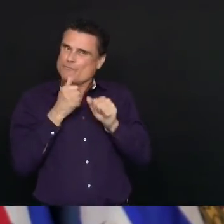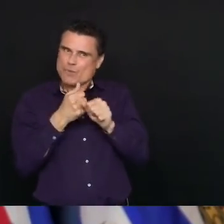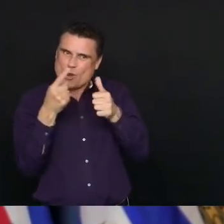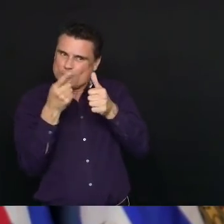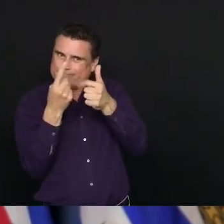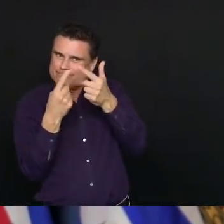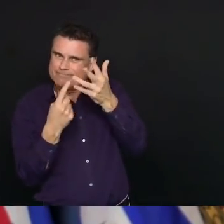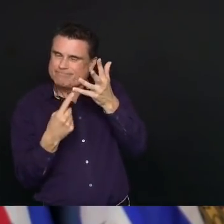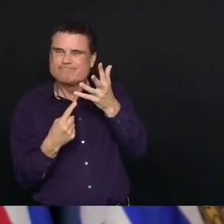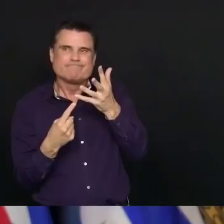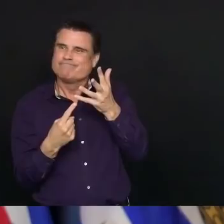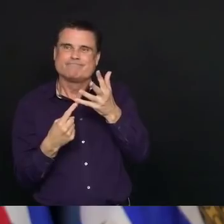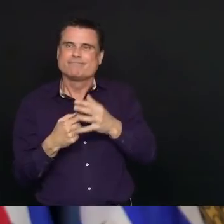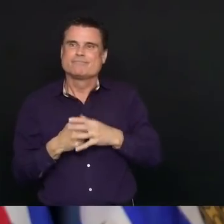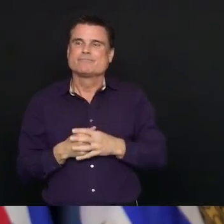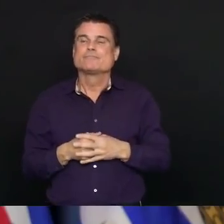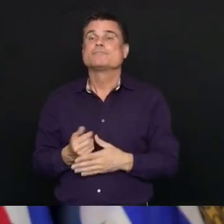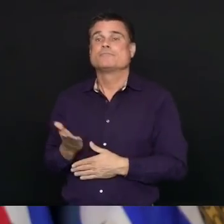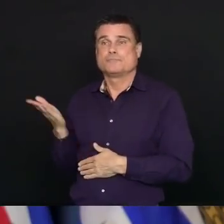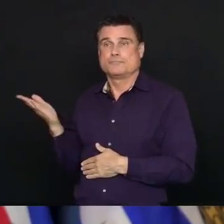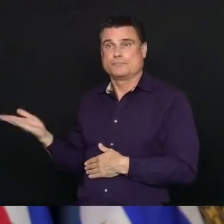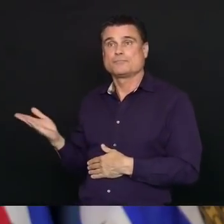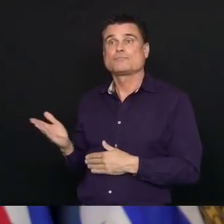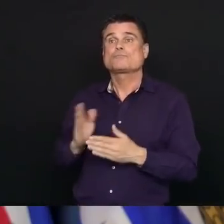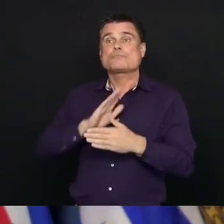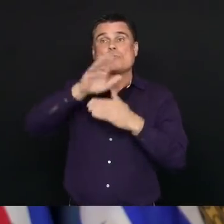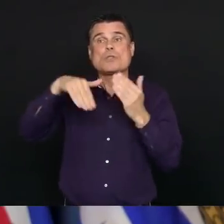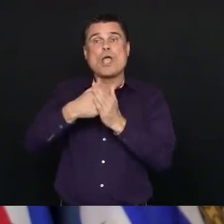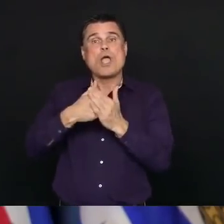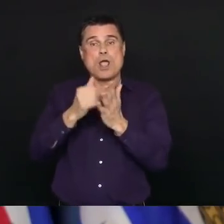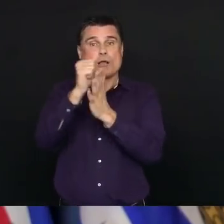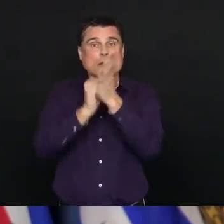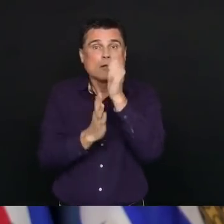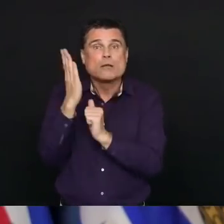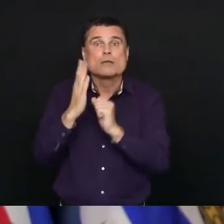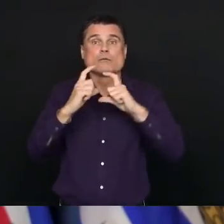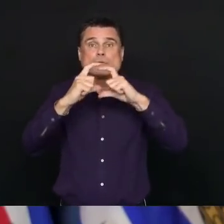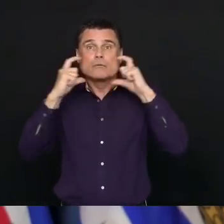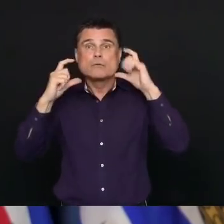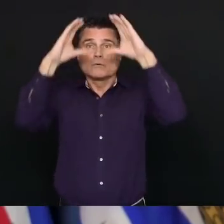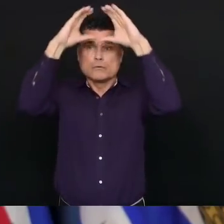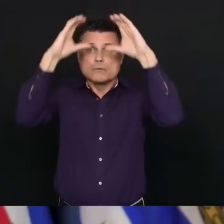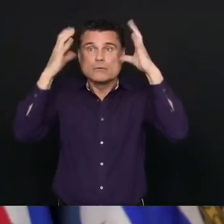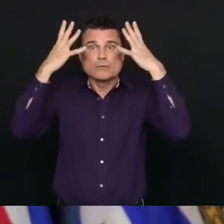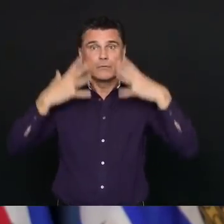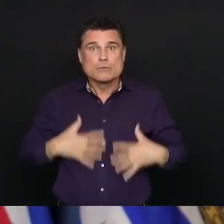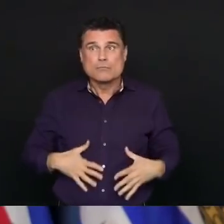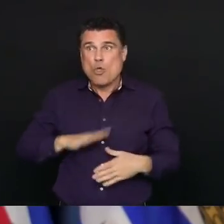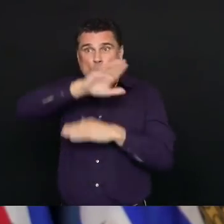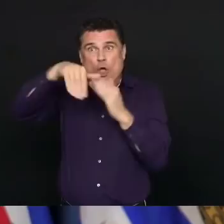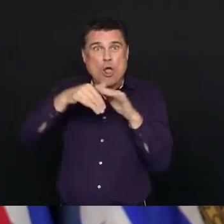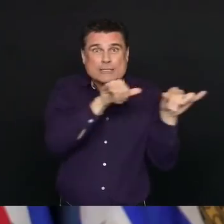is that not all PPE is created equal. And certification in respiratory things need